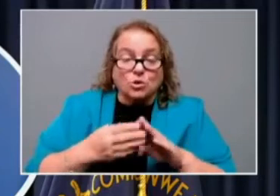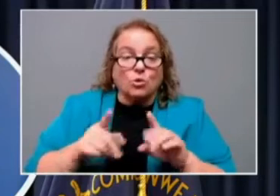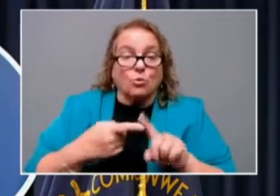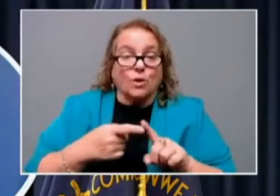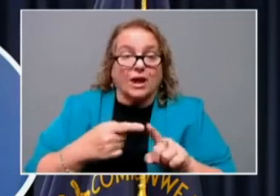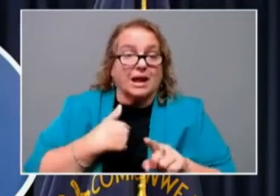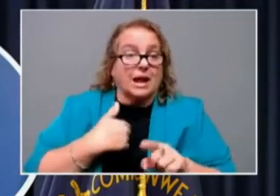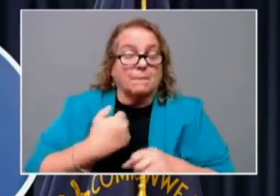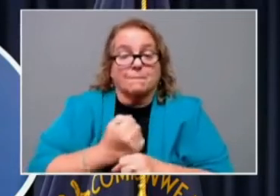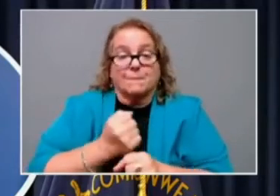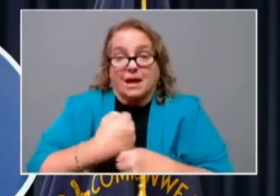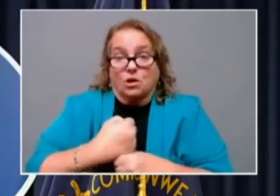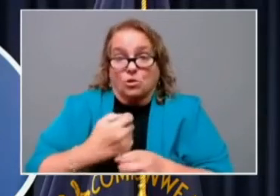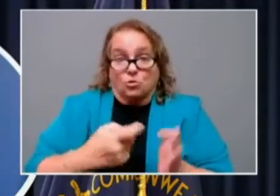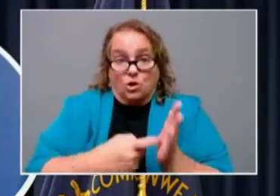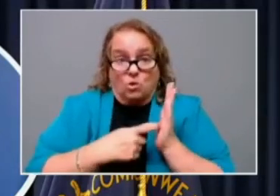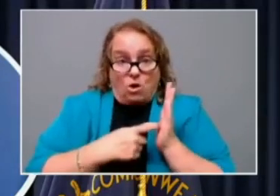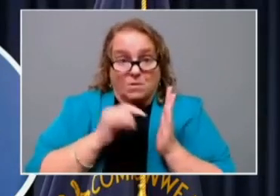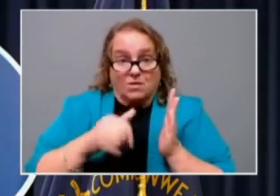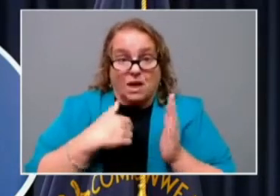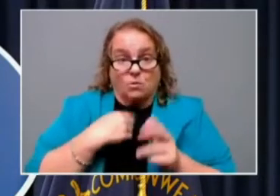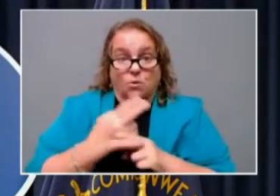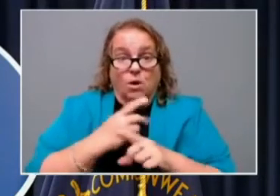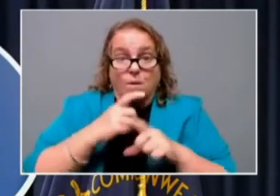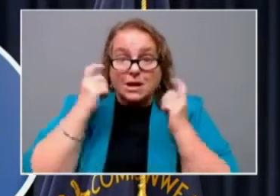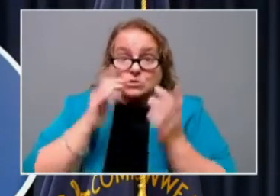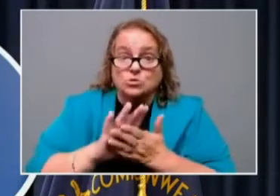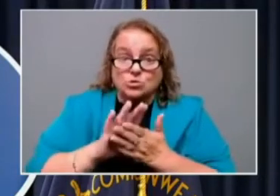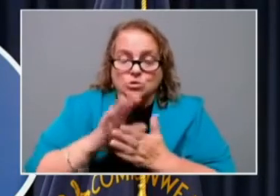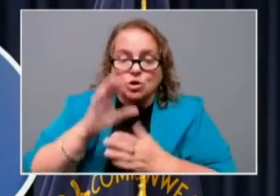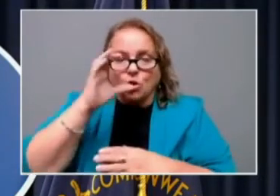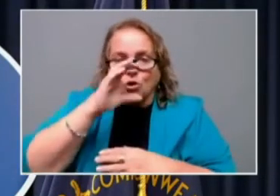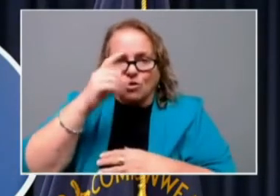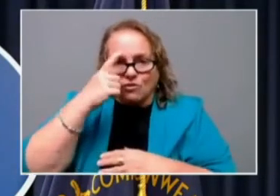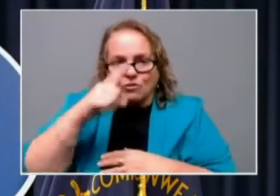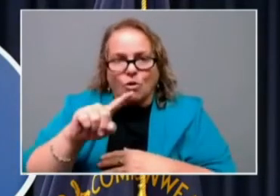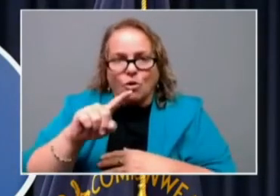requirement that we wear masks in schools looking for a little cover to do the right thing.